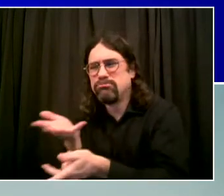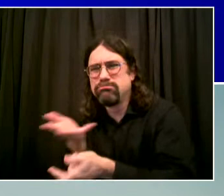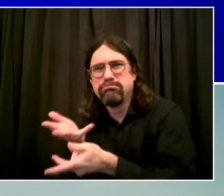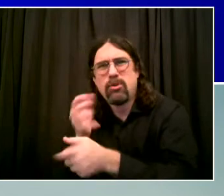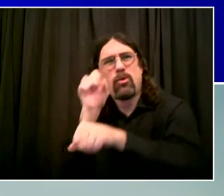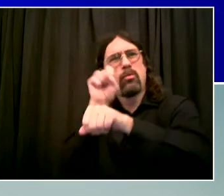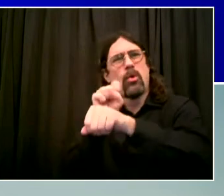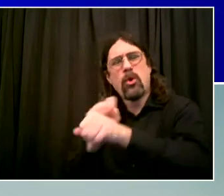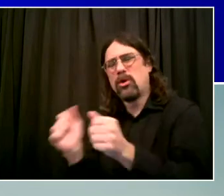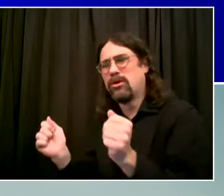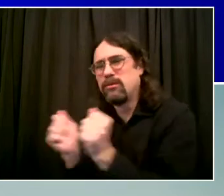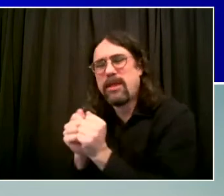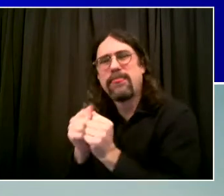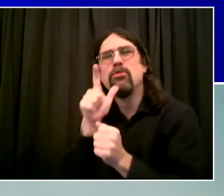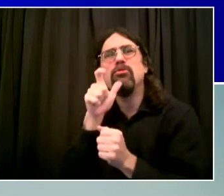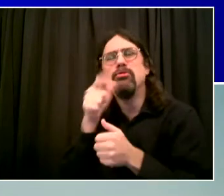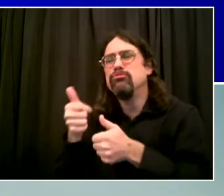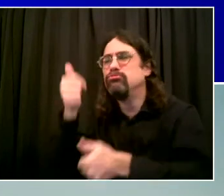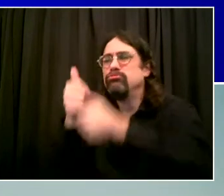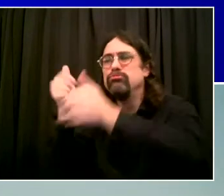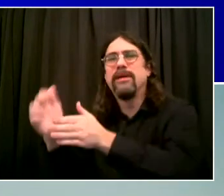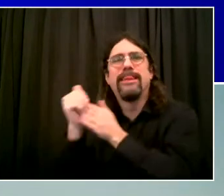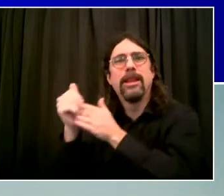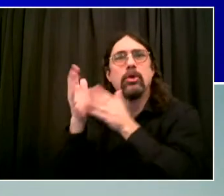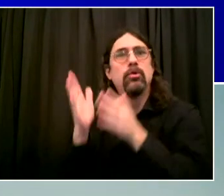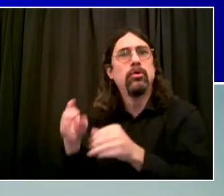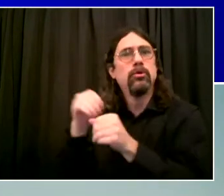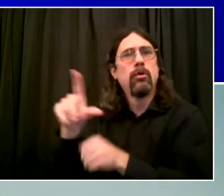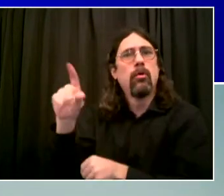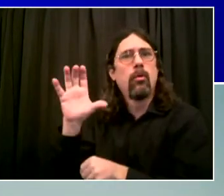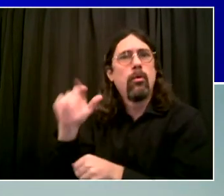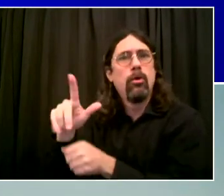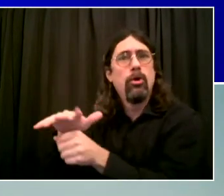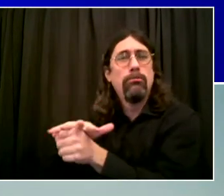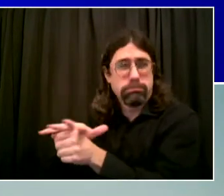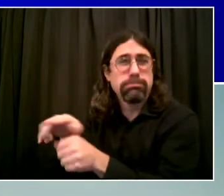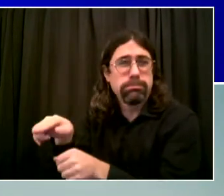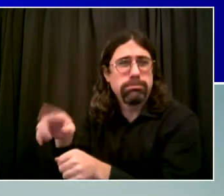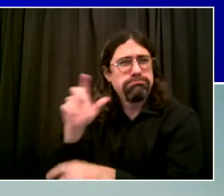ALONE. IT HAS TO BE A COLLABORATIVE EFFORT BETWEEN POLICE AND